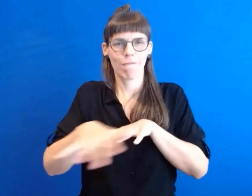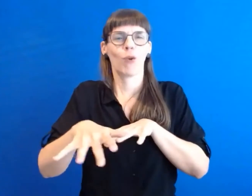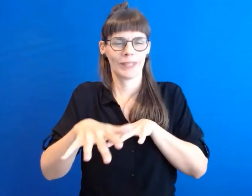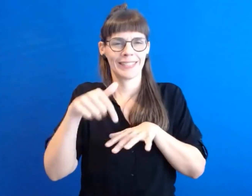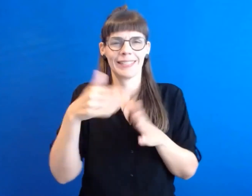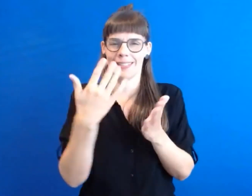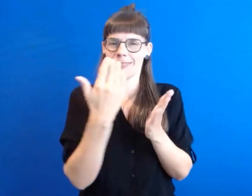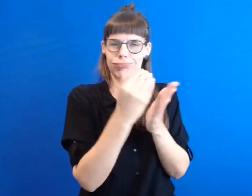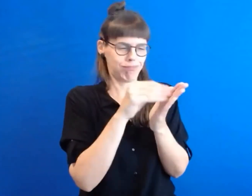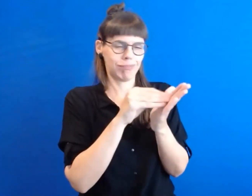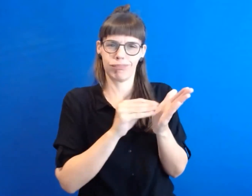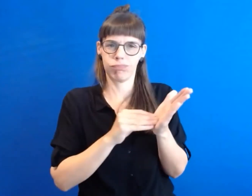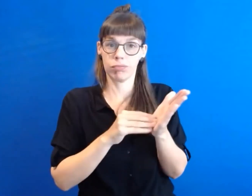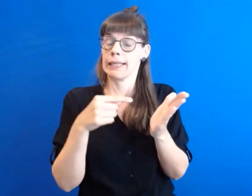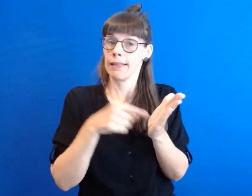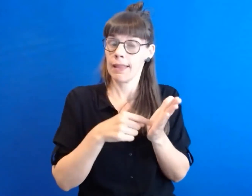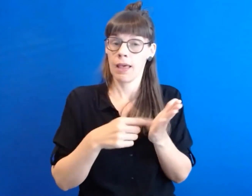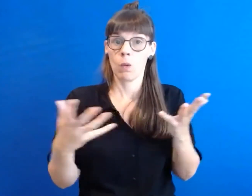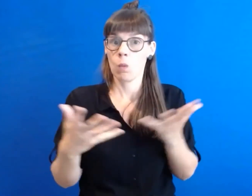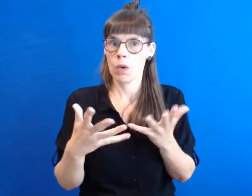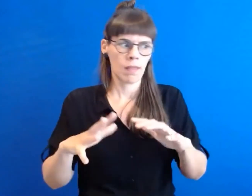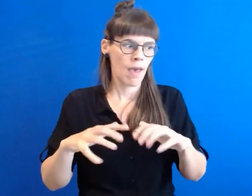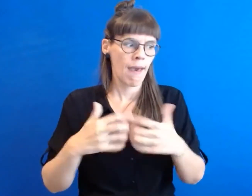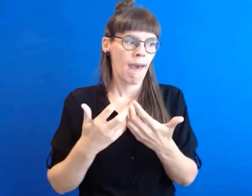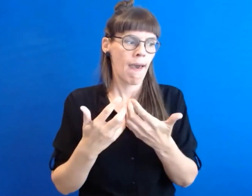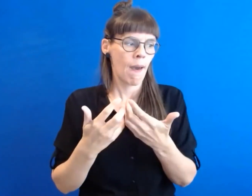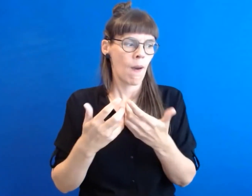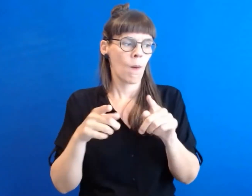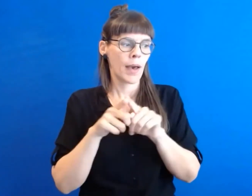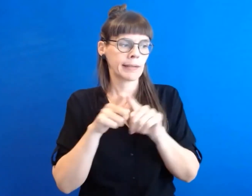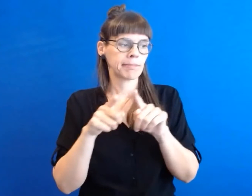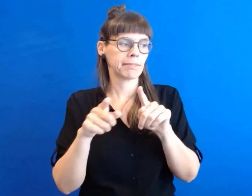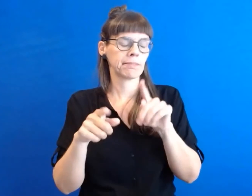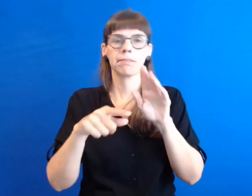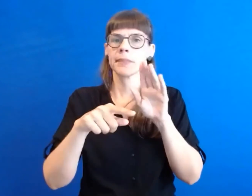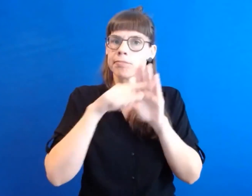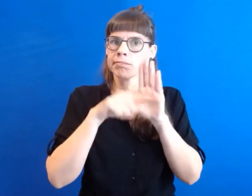Influencer Pack was produced mainly as a guide for anyone or organization or